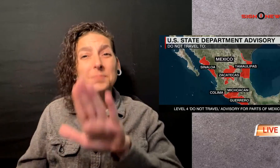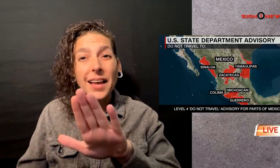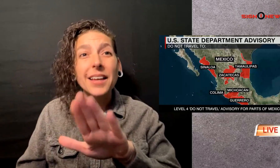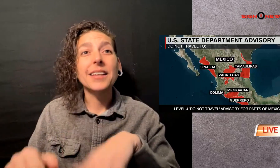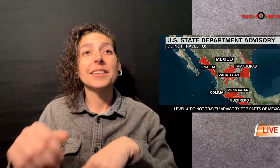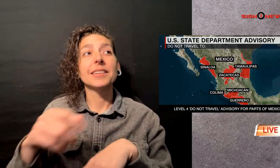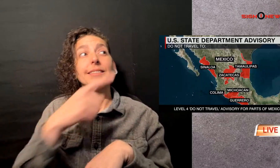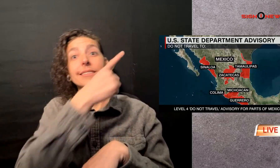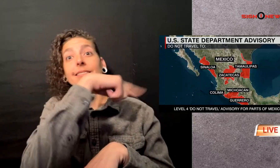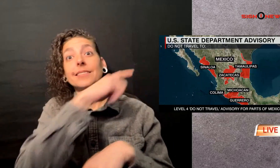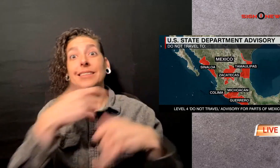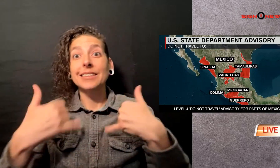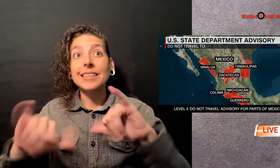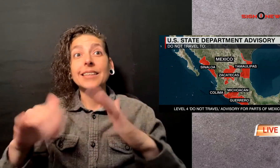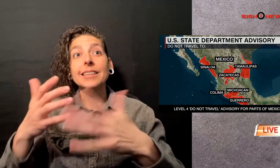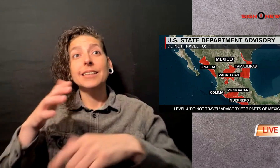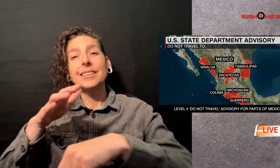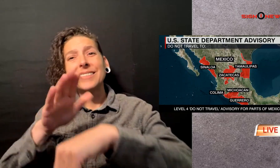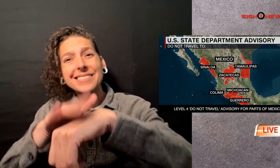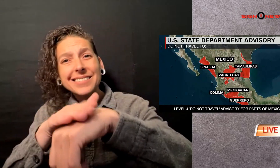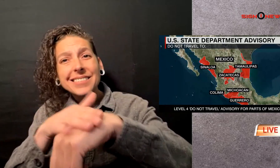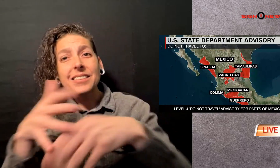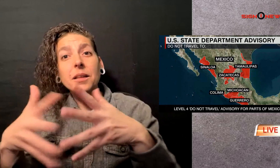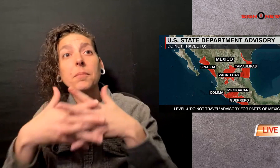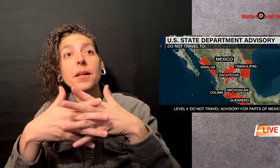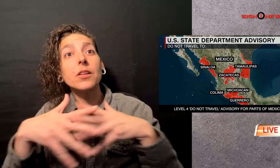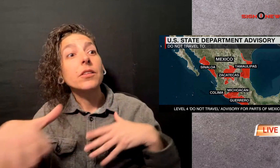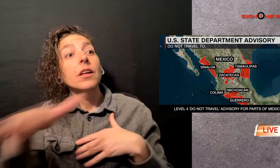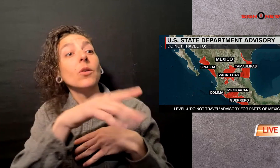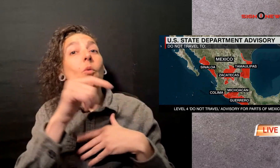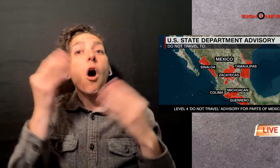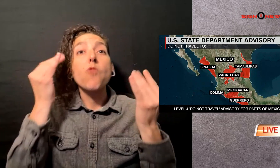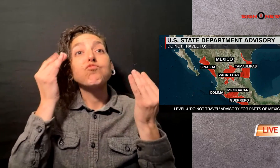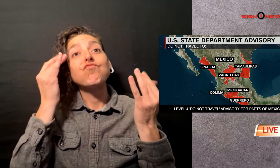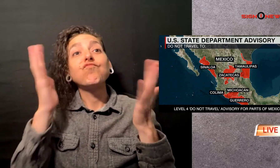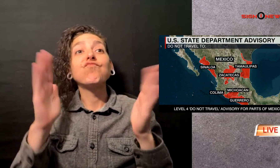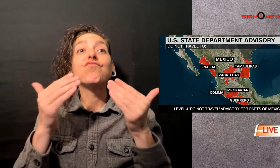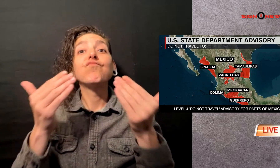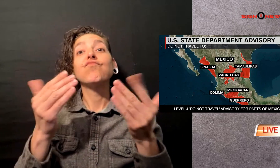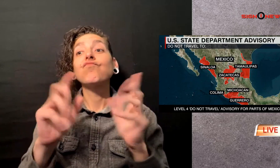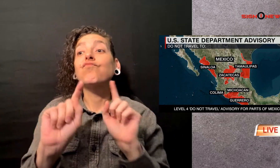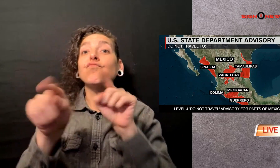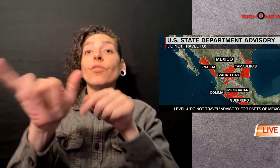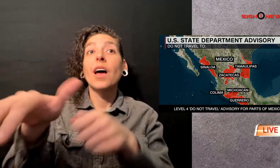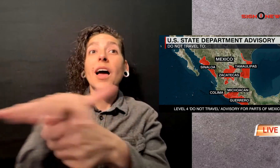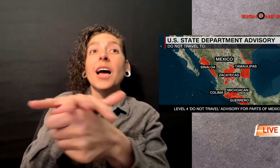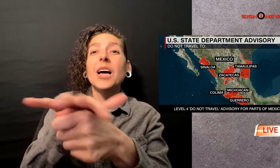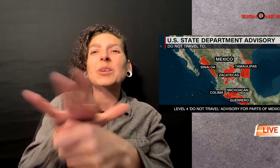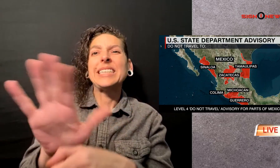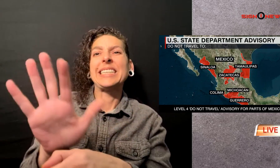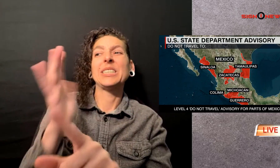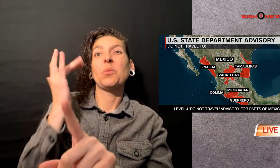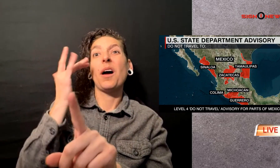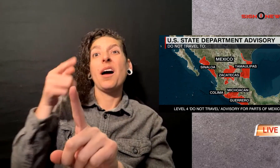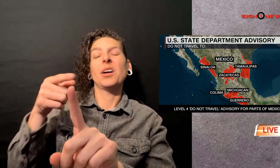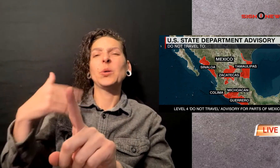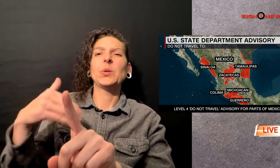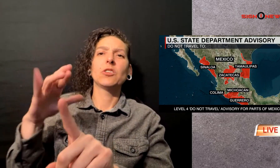but they are still warning Americans who are thinking about going to the area because of crime and kidnapping